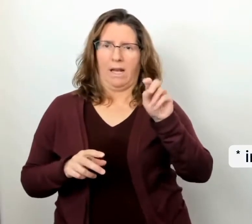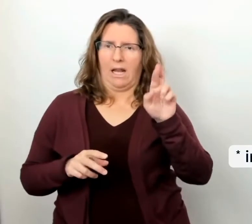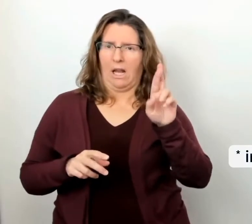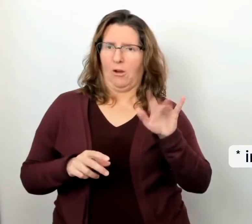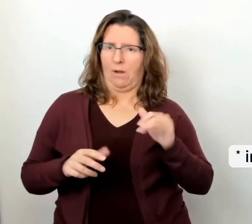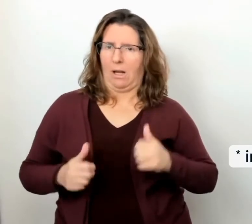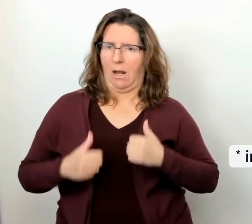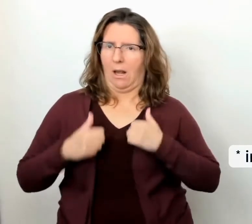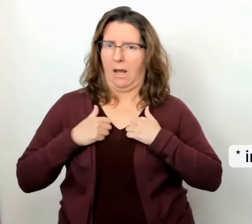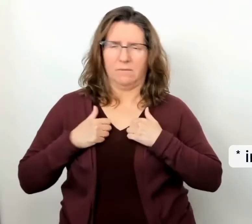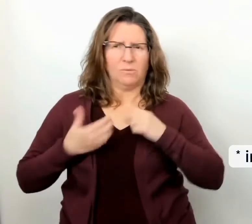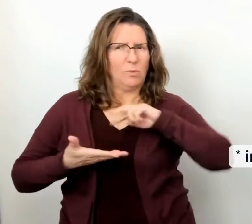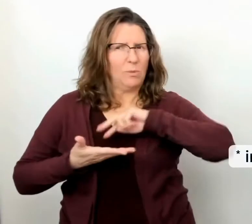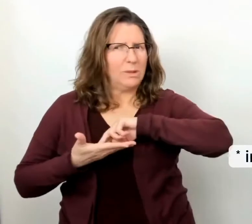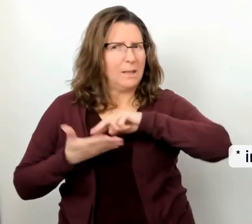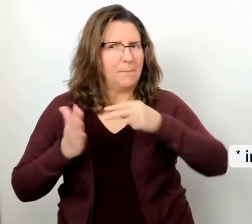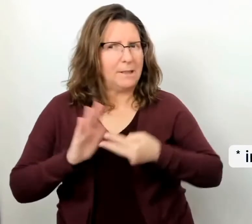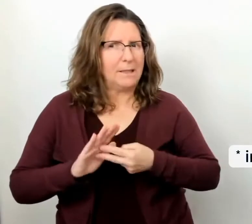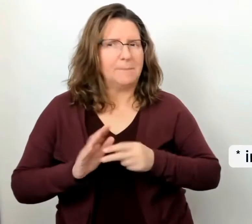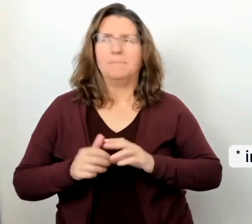What does that mean?